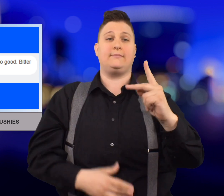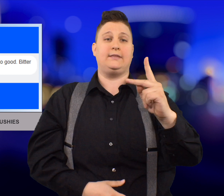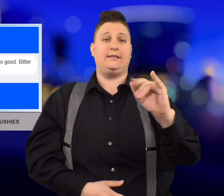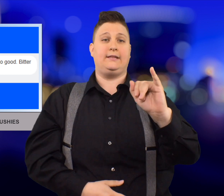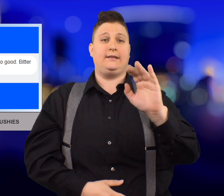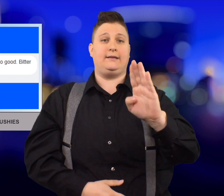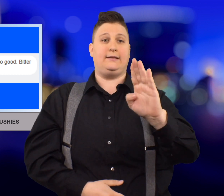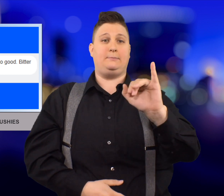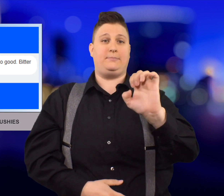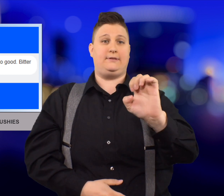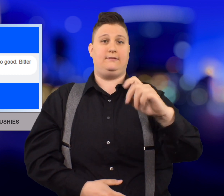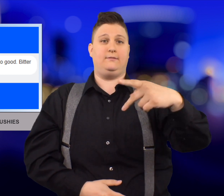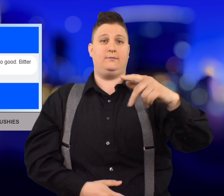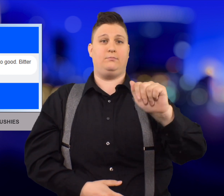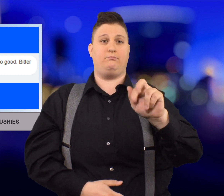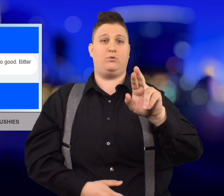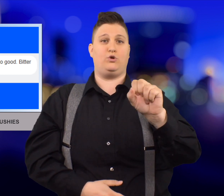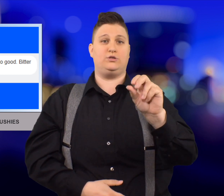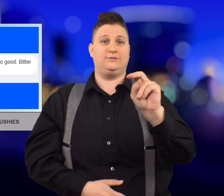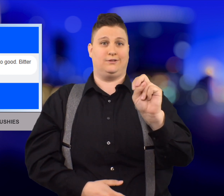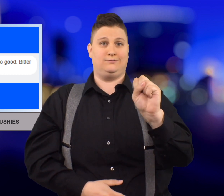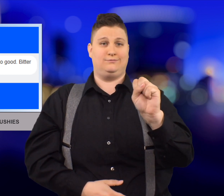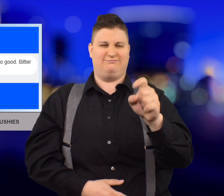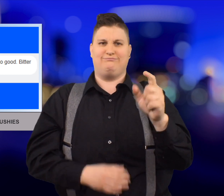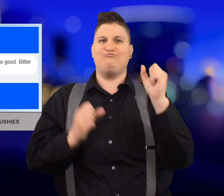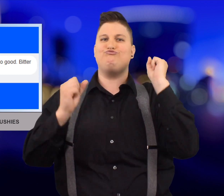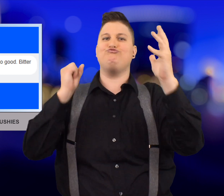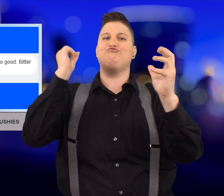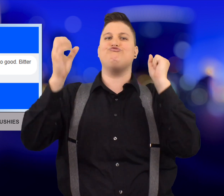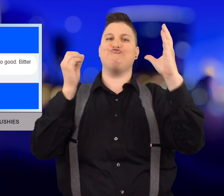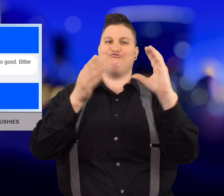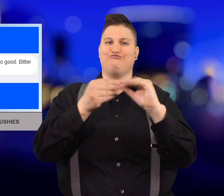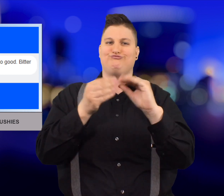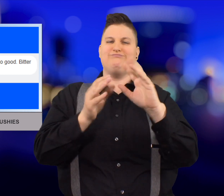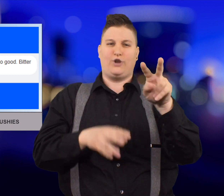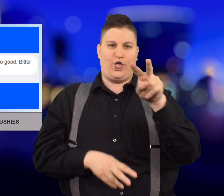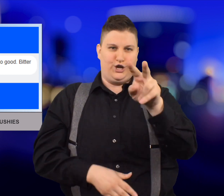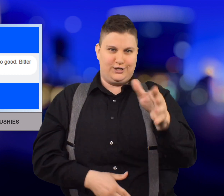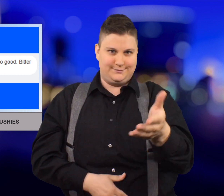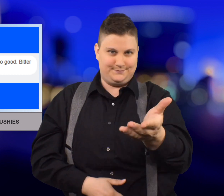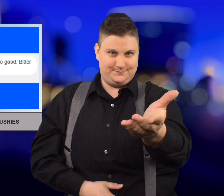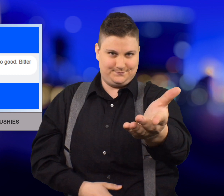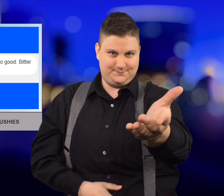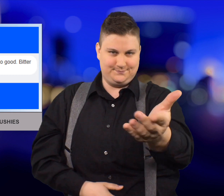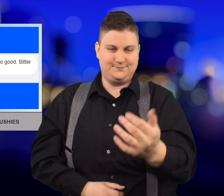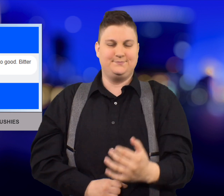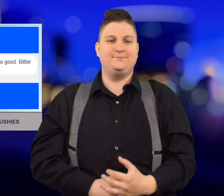Kibbie Parsons posted a video comment. Here's what she had to say: